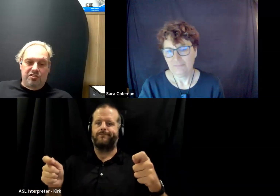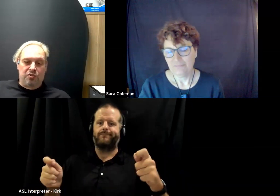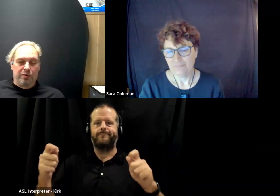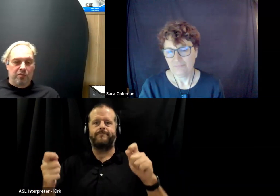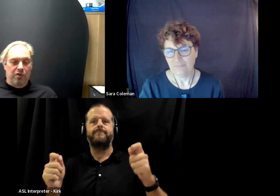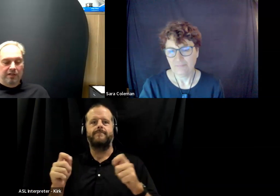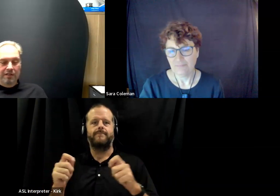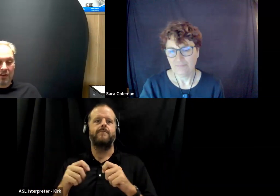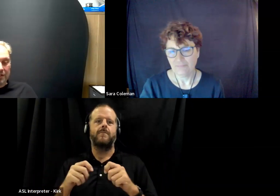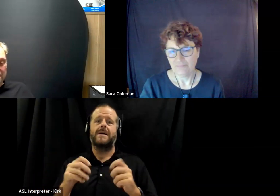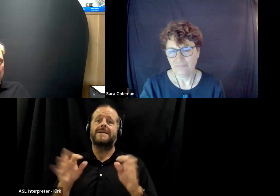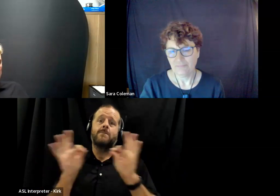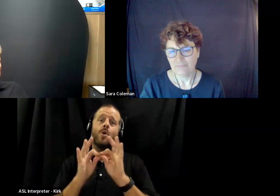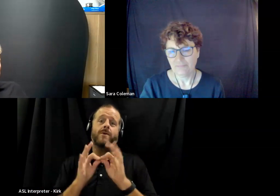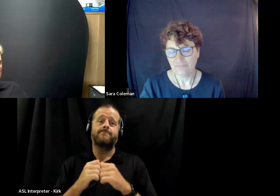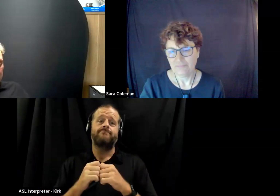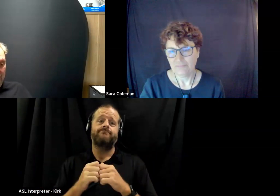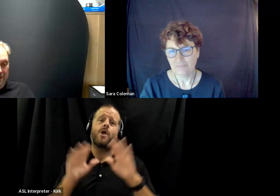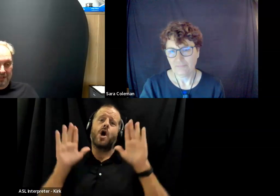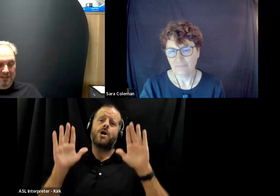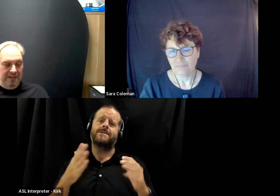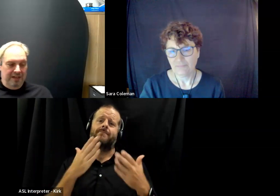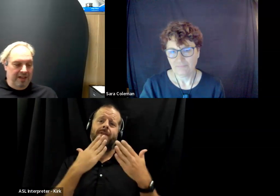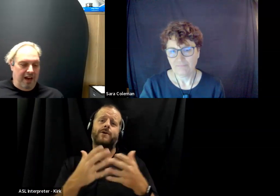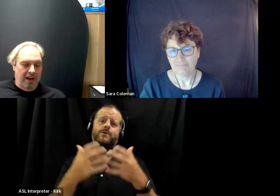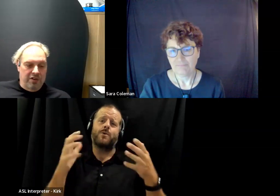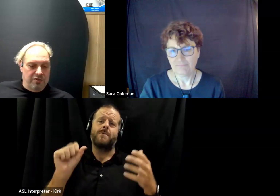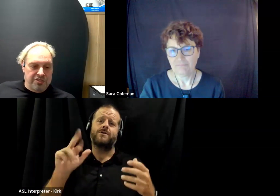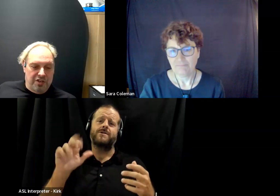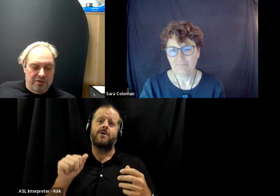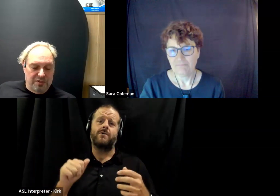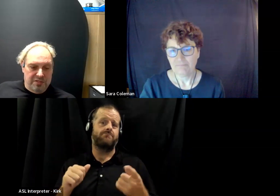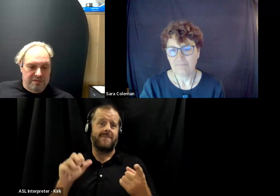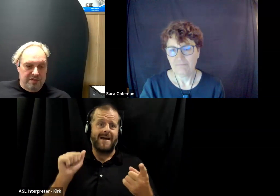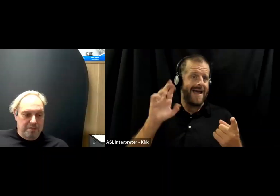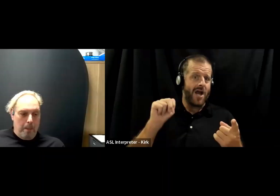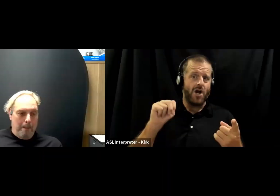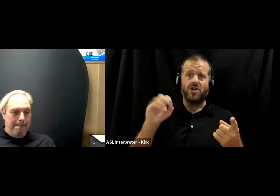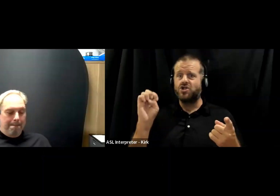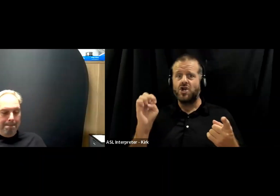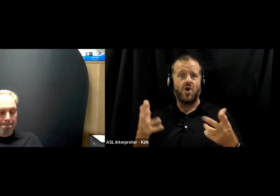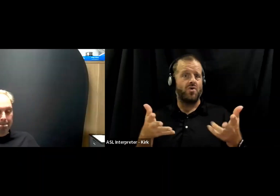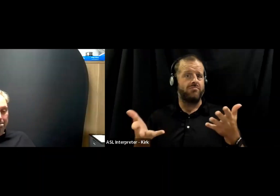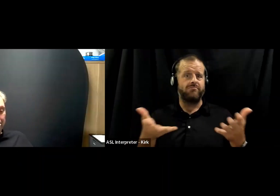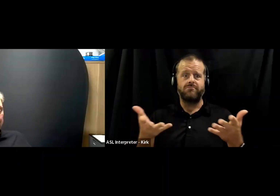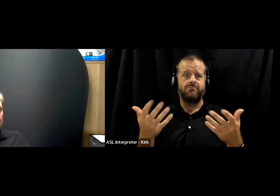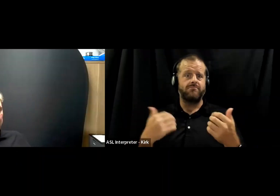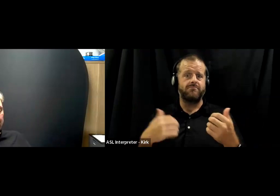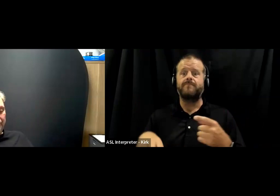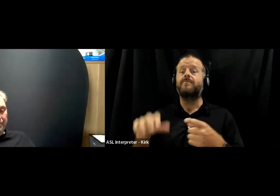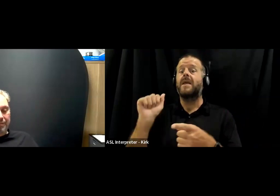, is super important. Awesome. Thank you so much, Sara. Aaron or Joe. Hey, yeah, this is Aaron.